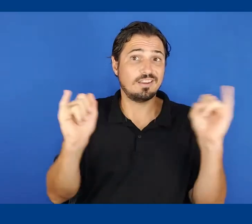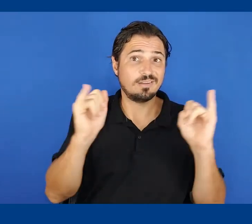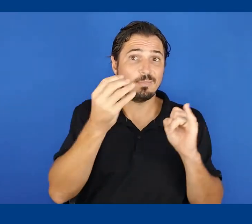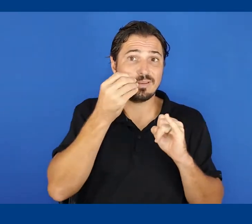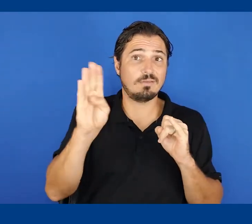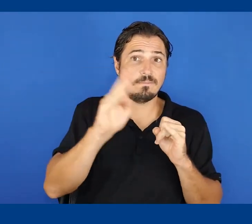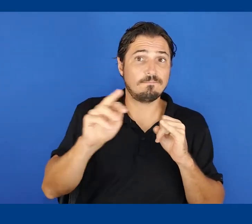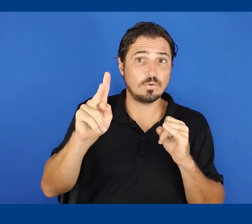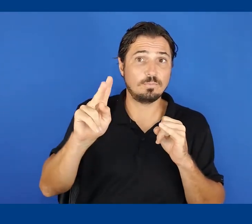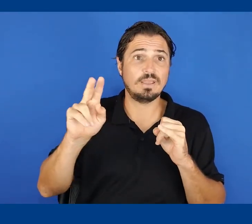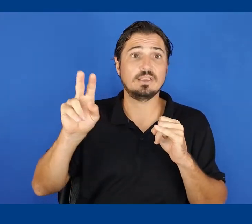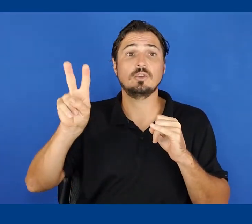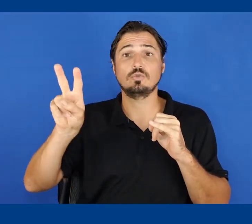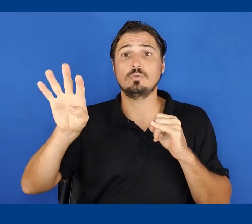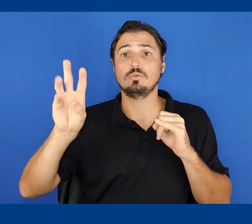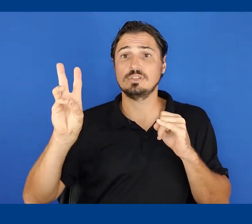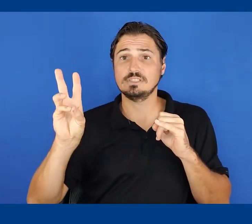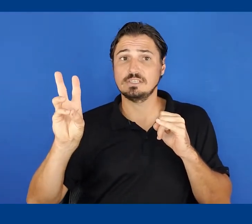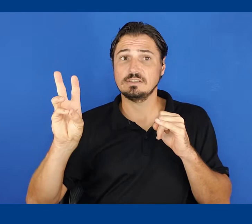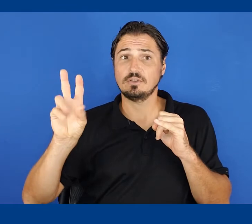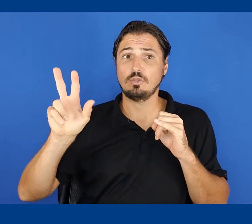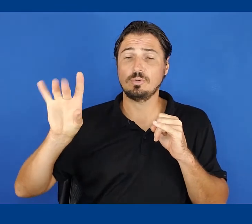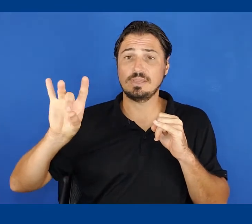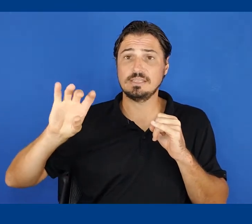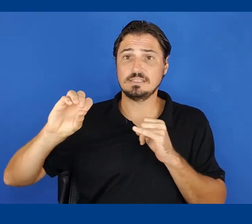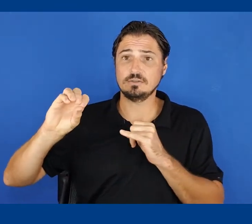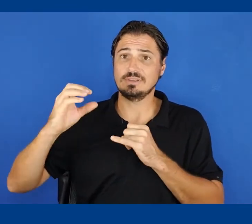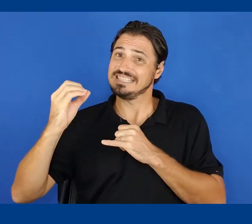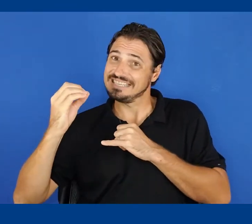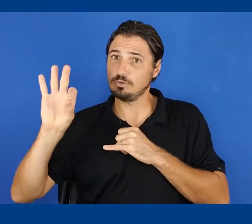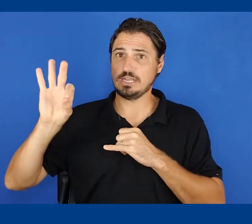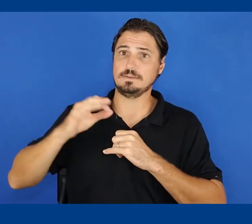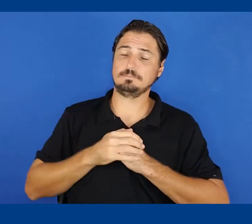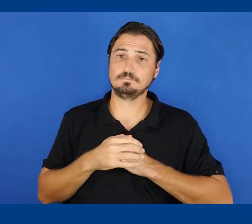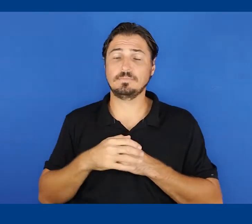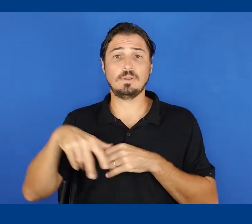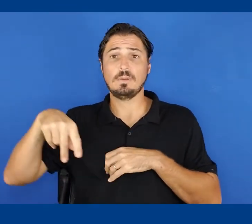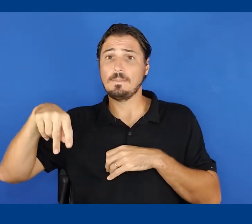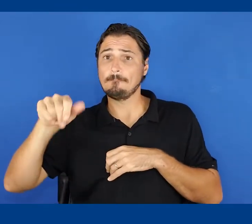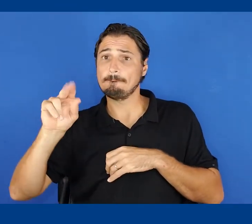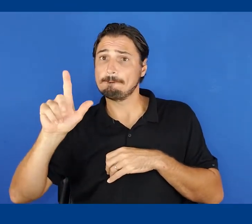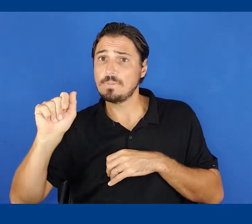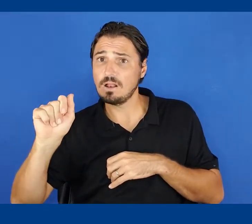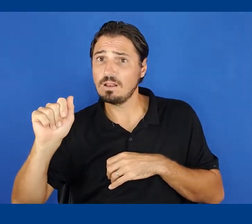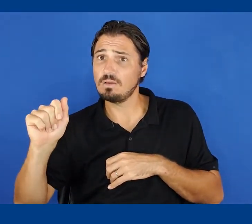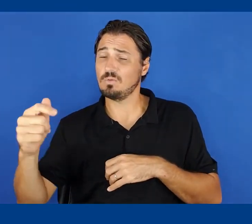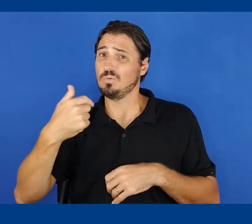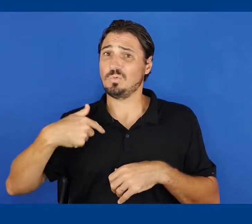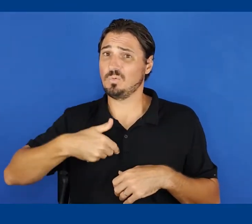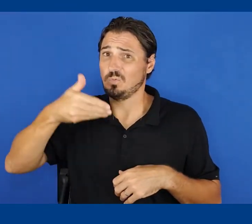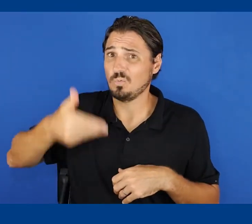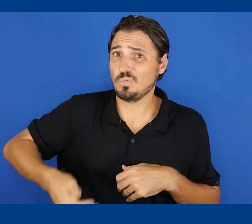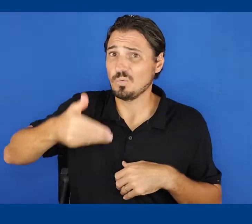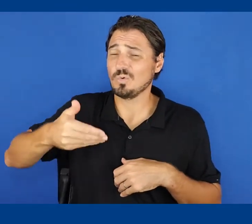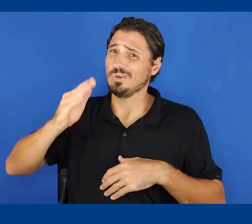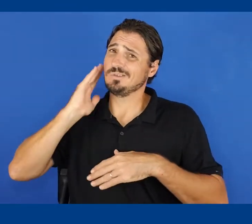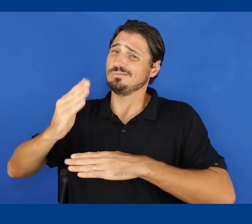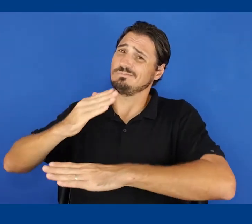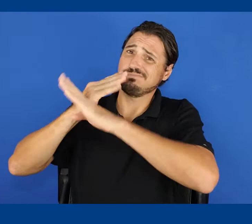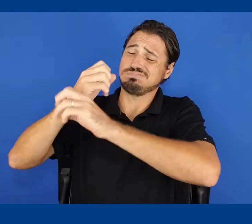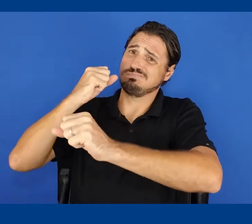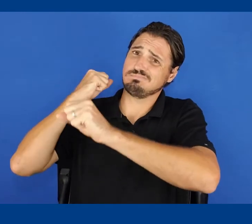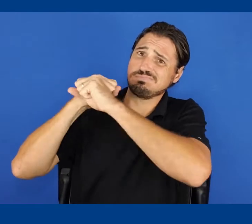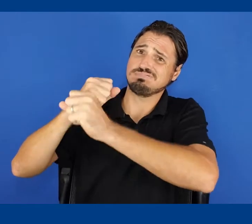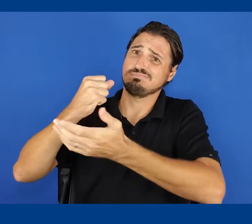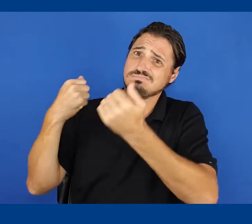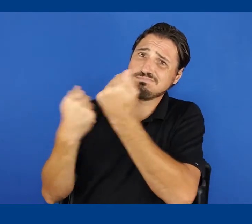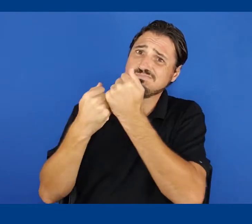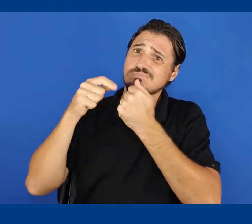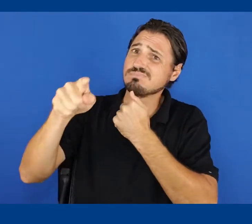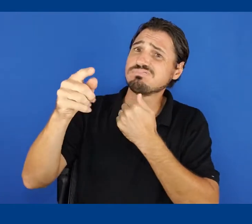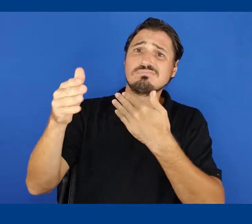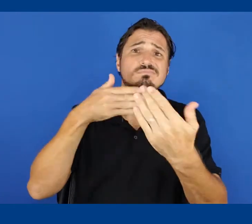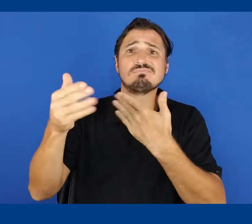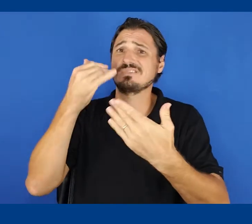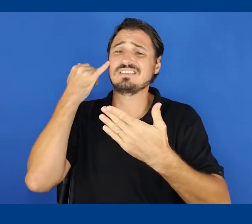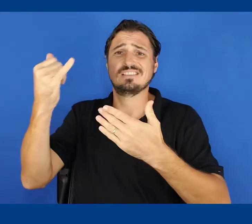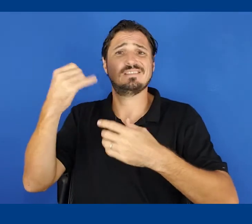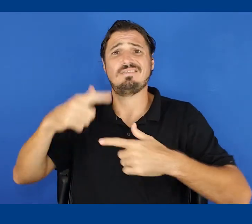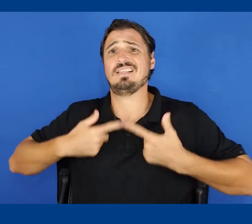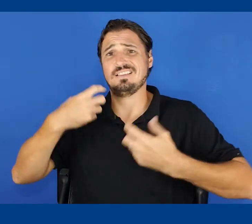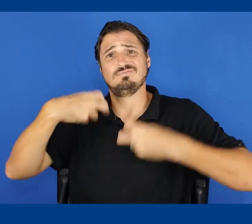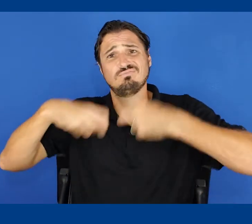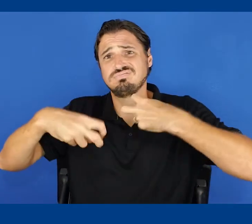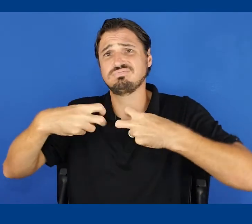Food Bank at 246-3809. Paula, we are your parachute, even when the wind no longer carries you. We love you!